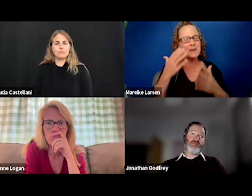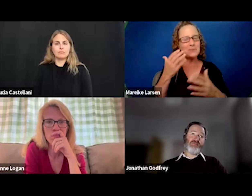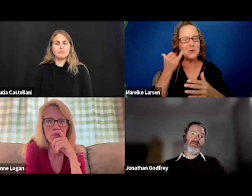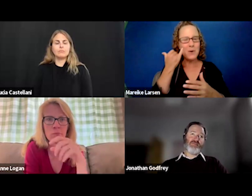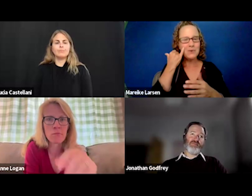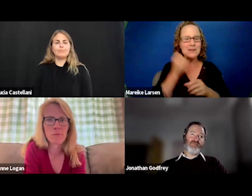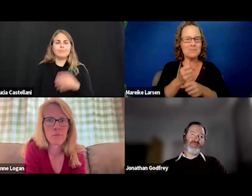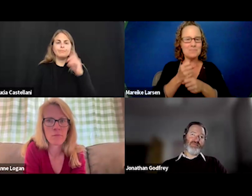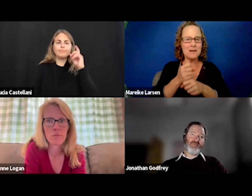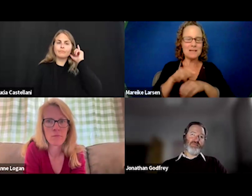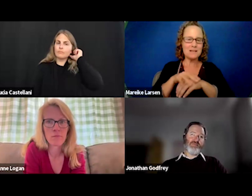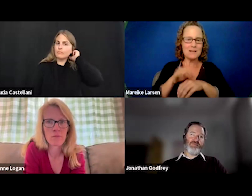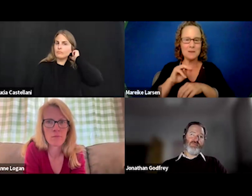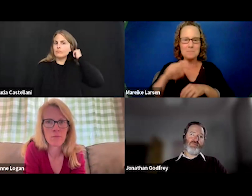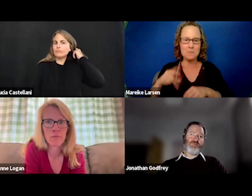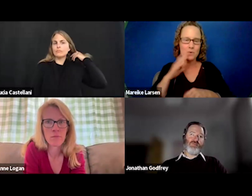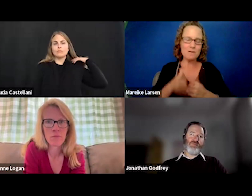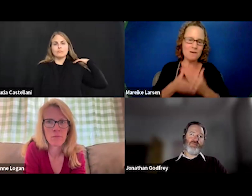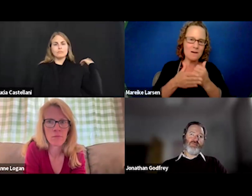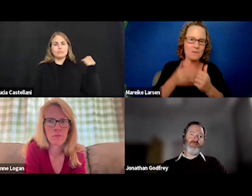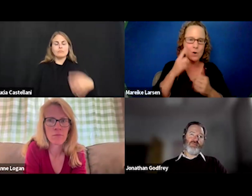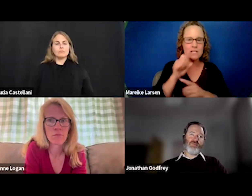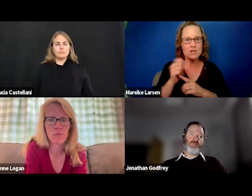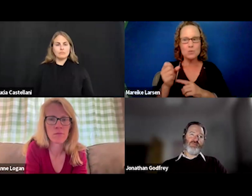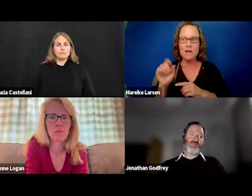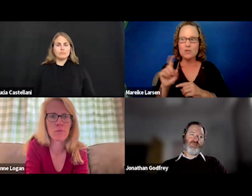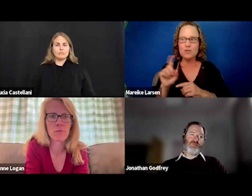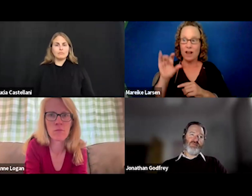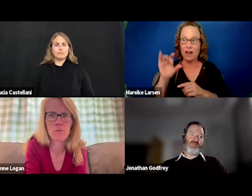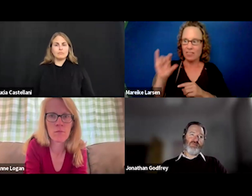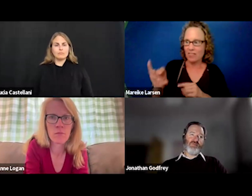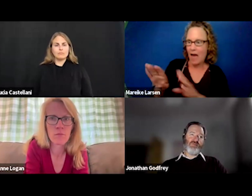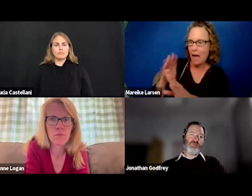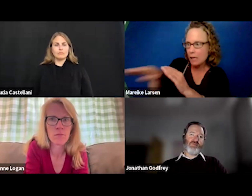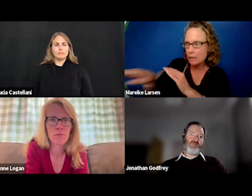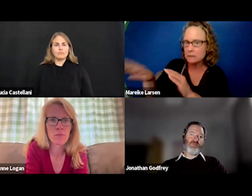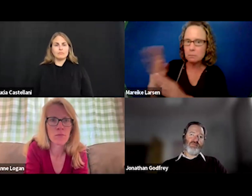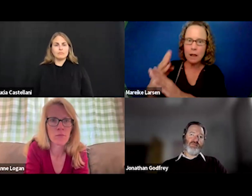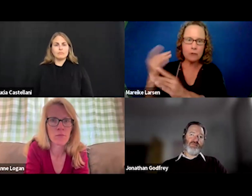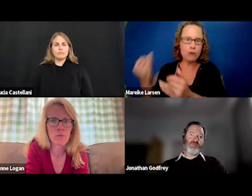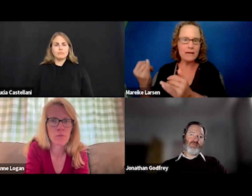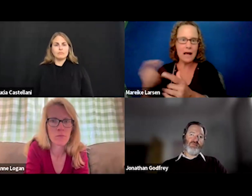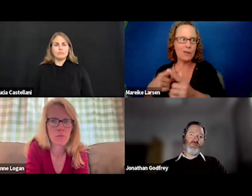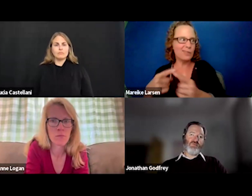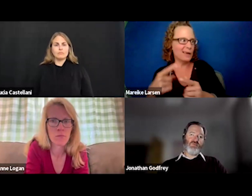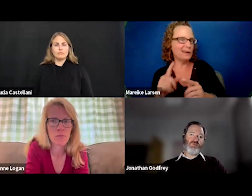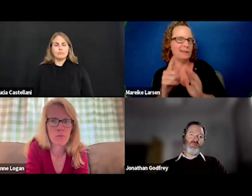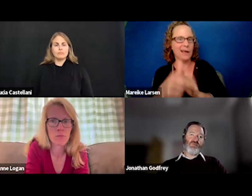maps might be for situations like that. Being very clear and very descriptive